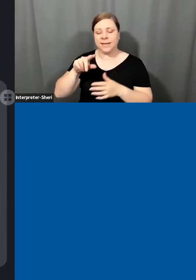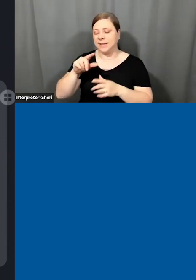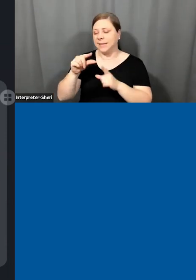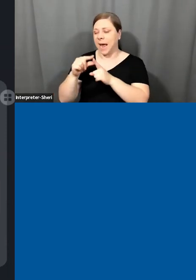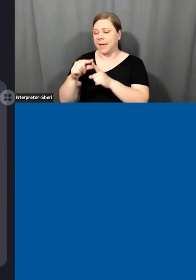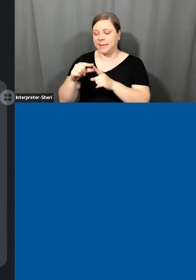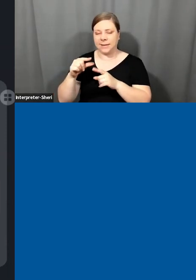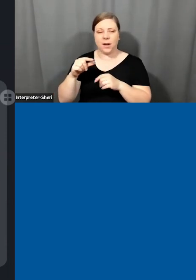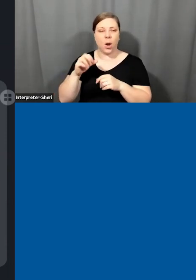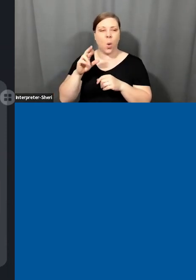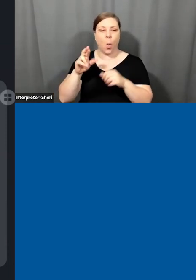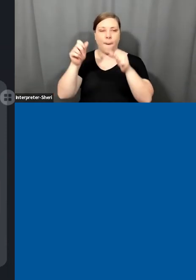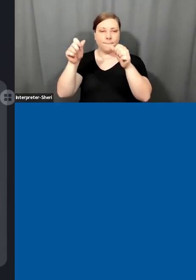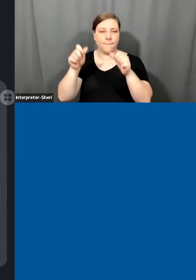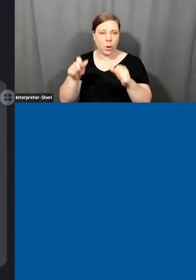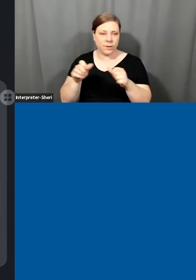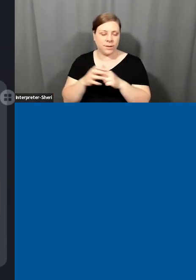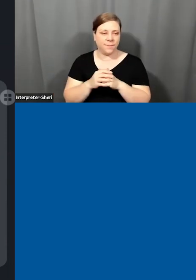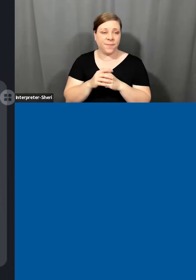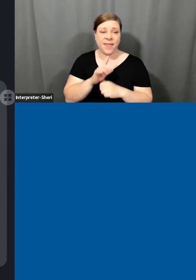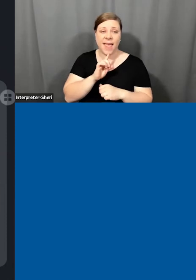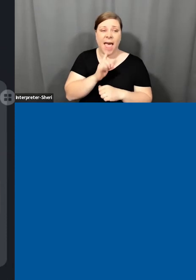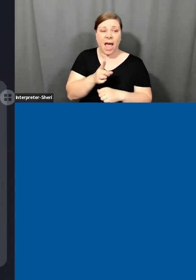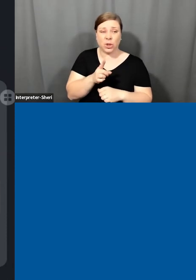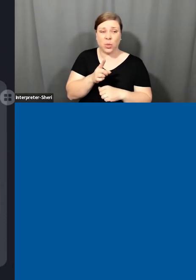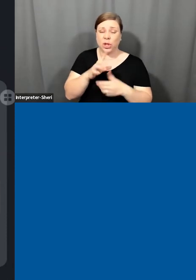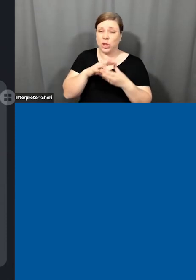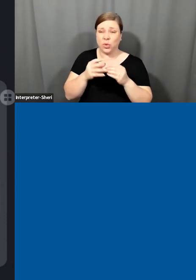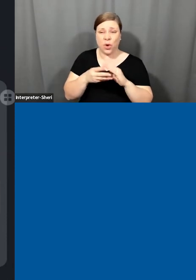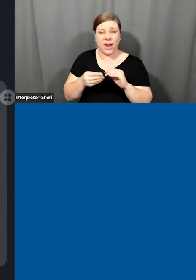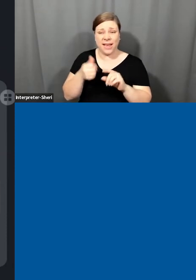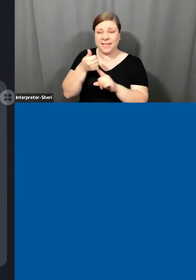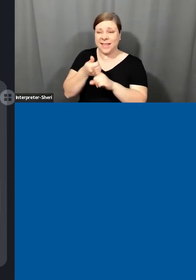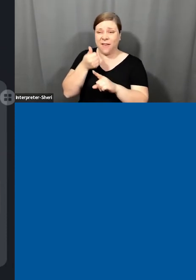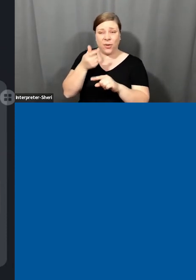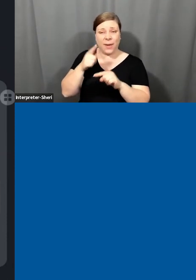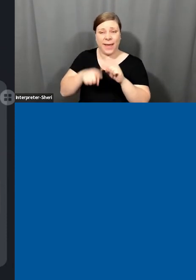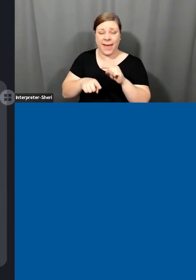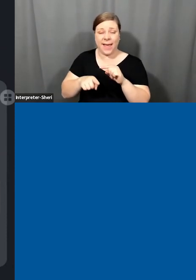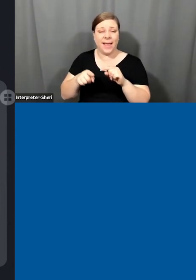The actual content of the story itself is not readable for screen readers. I use two apps when I'm doing this.